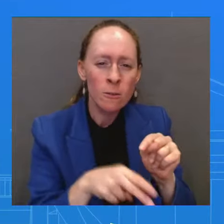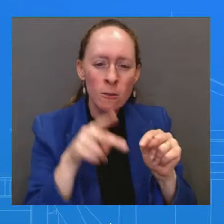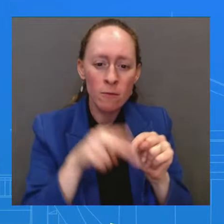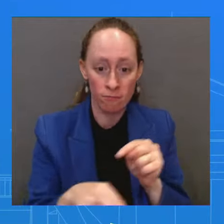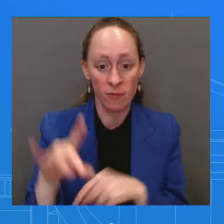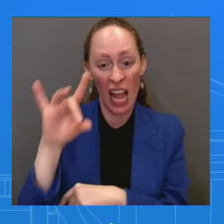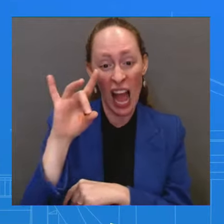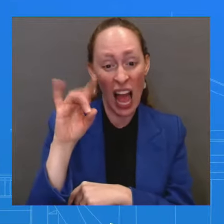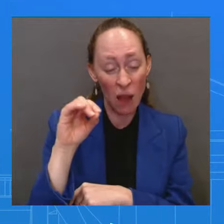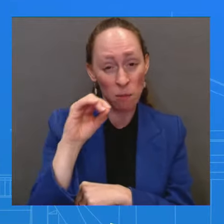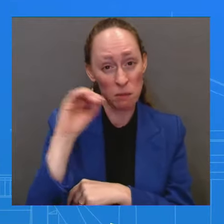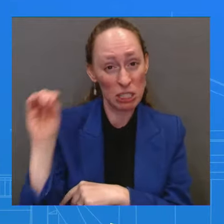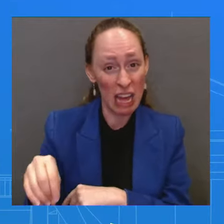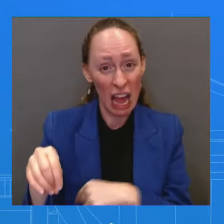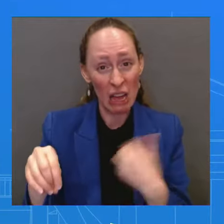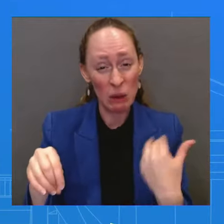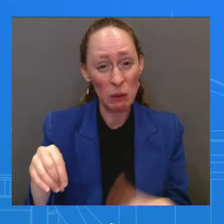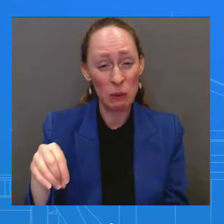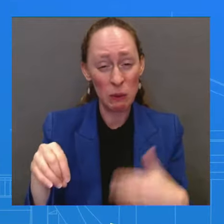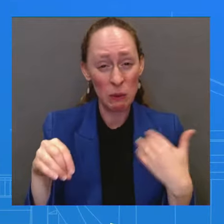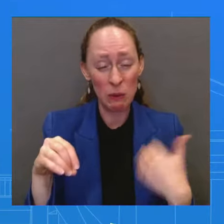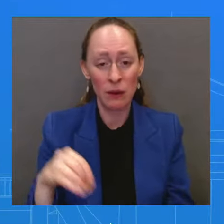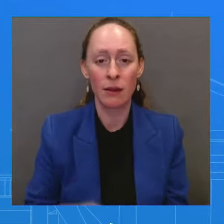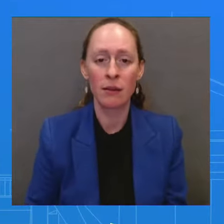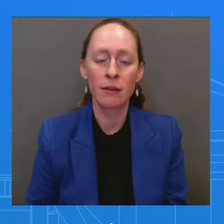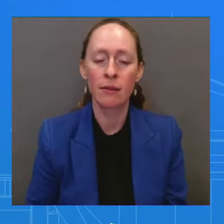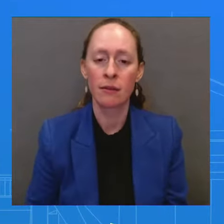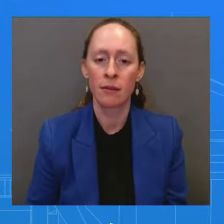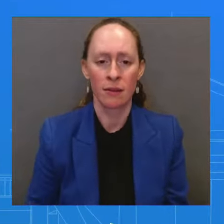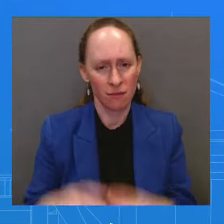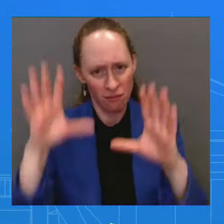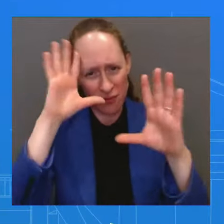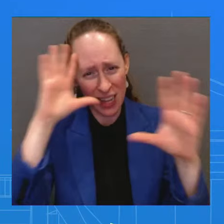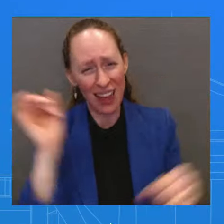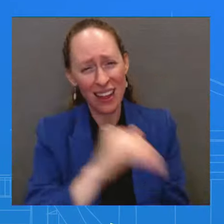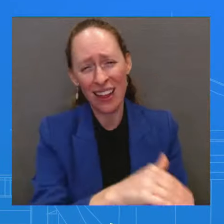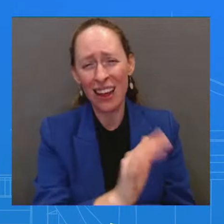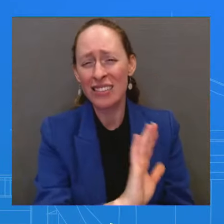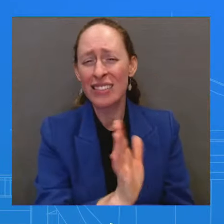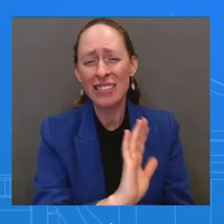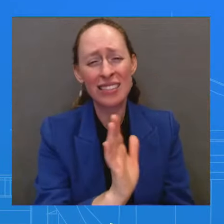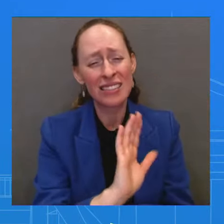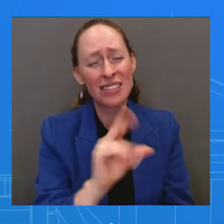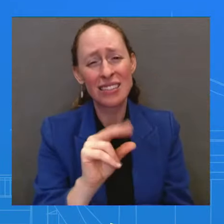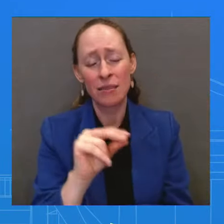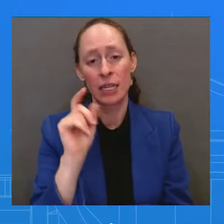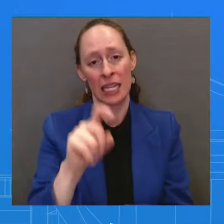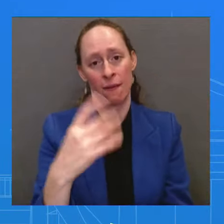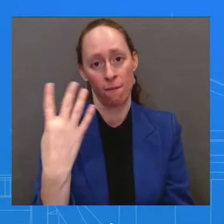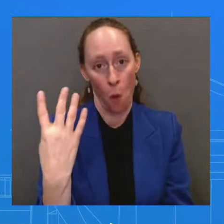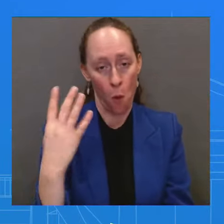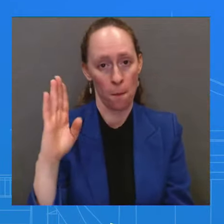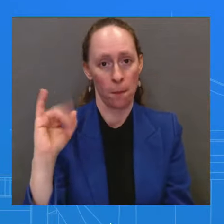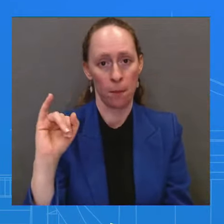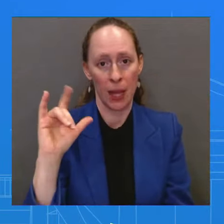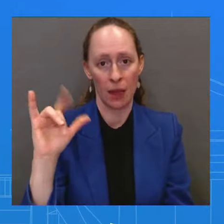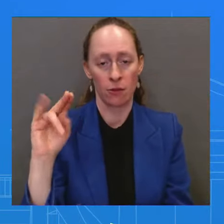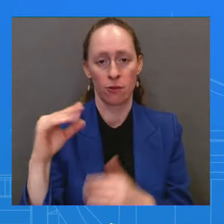$4 billion in supplemental funding to -- to save -- to do -- to -- to work -- to work that system in a very safe and hu- --